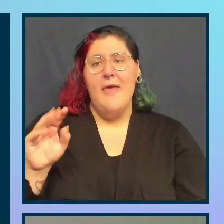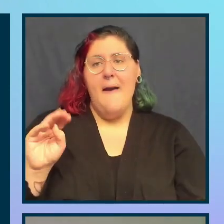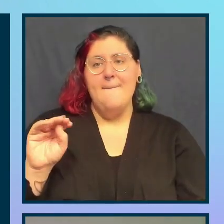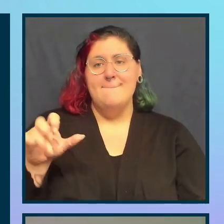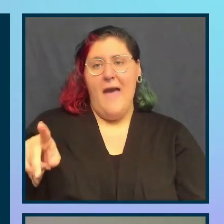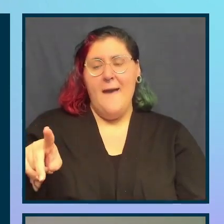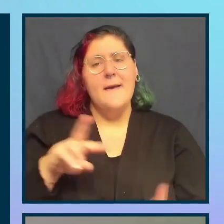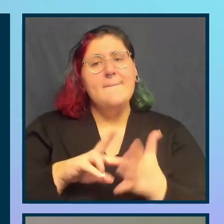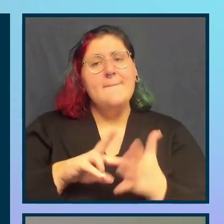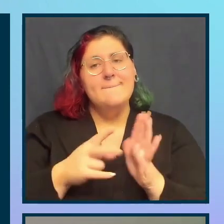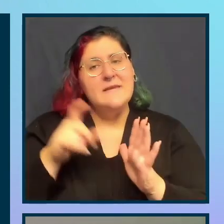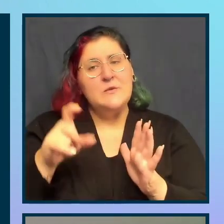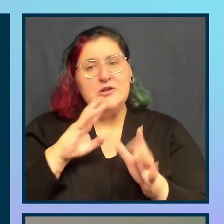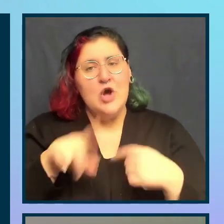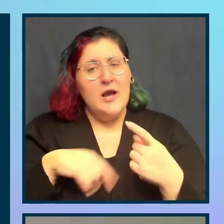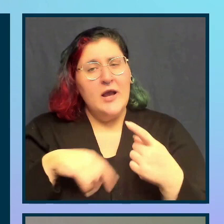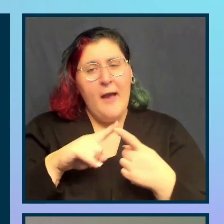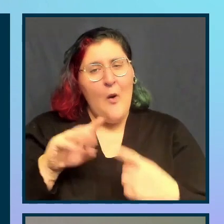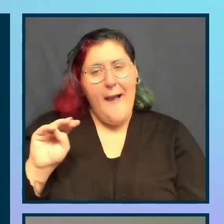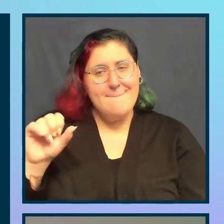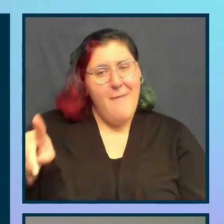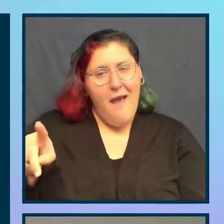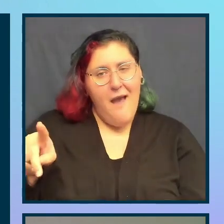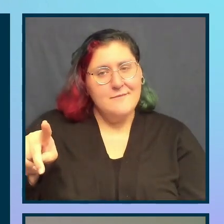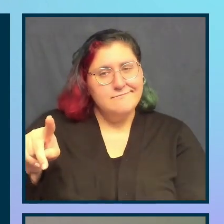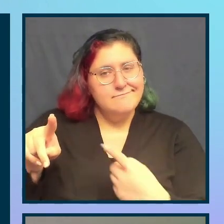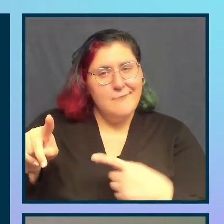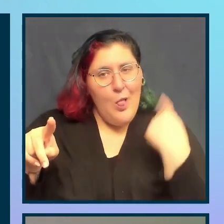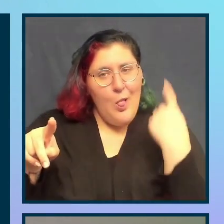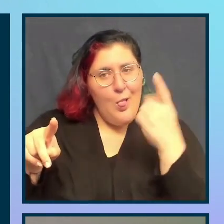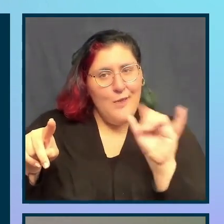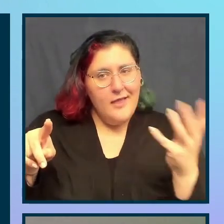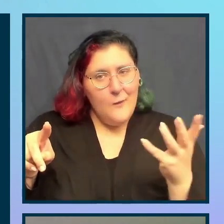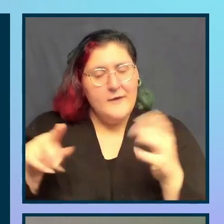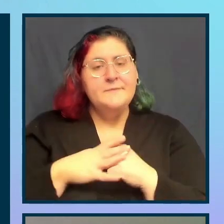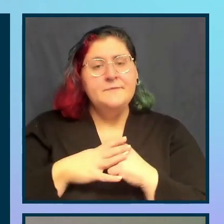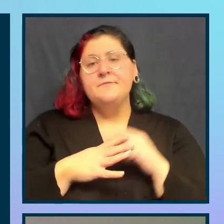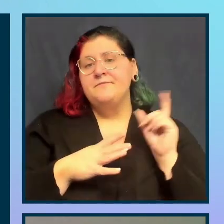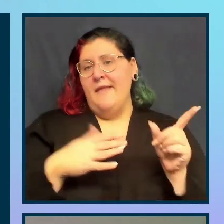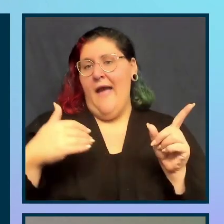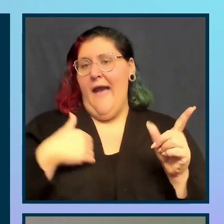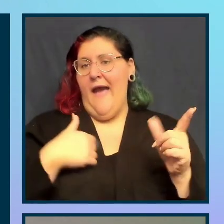and what, what it's made up of. So on the slide, I have some screenshots of the ARIA specification,